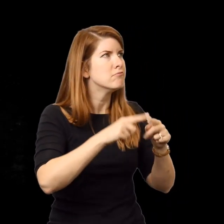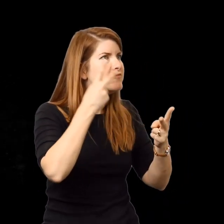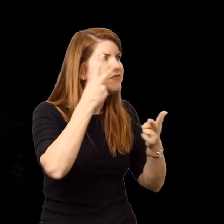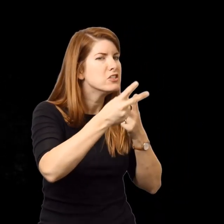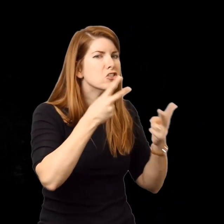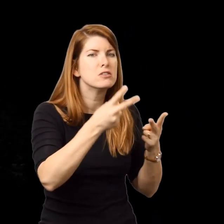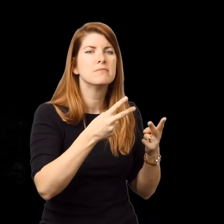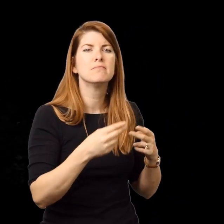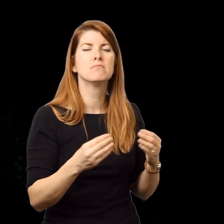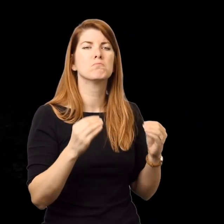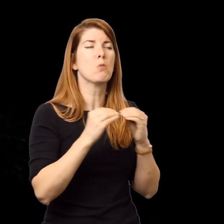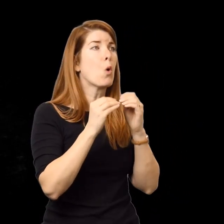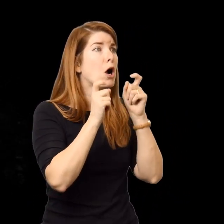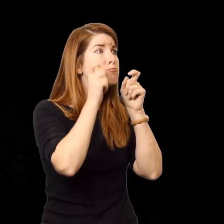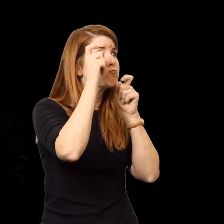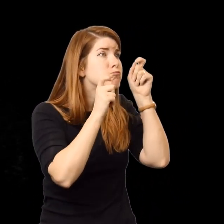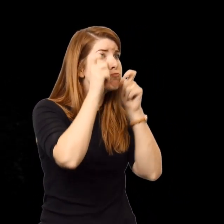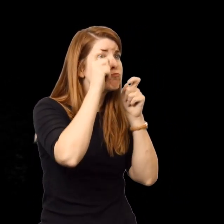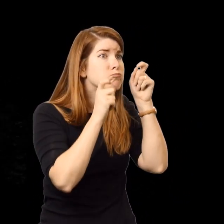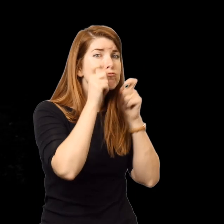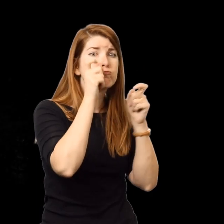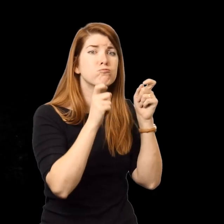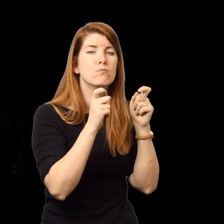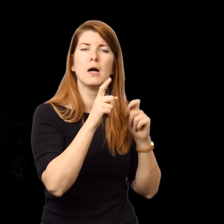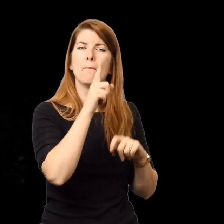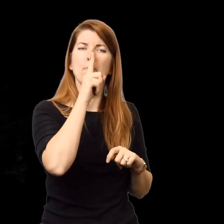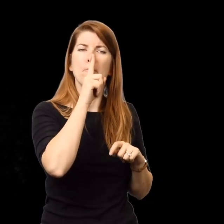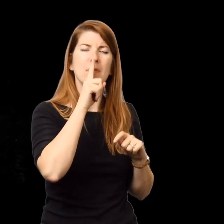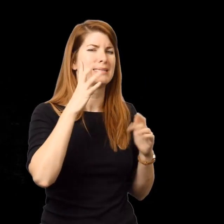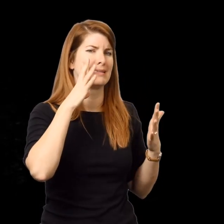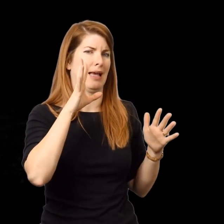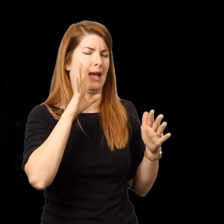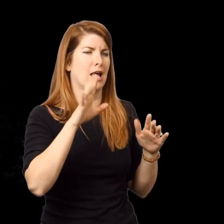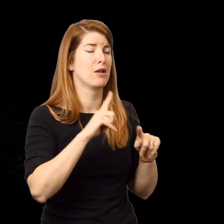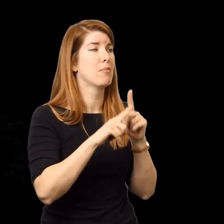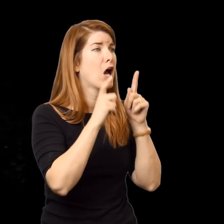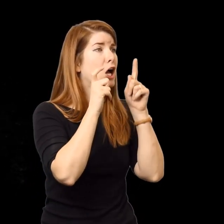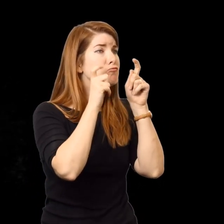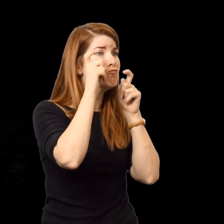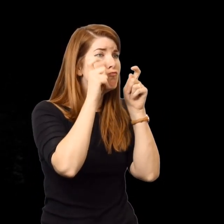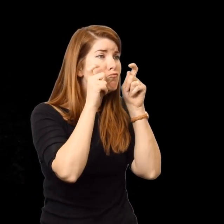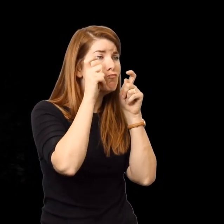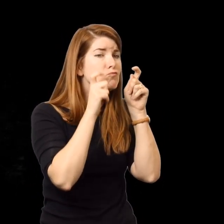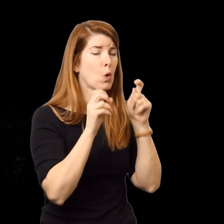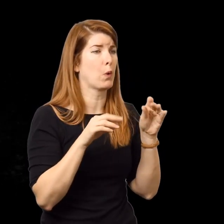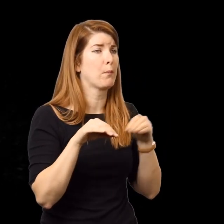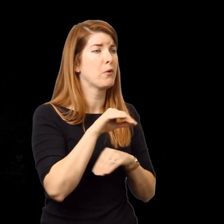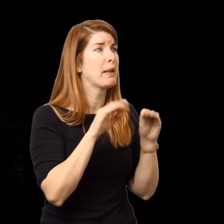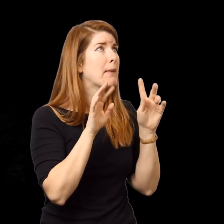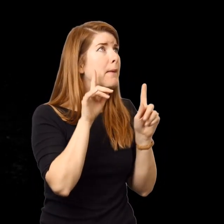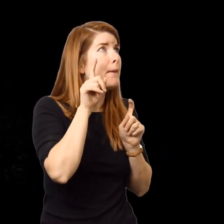that makes more expression less through sound than through facial expressions or movements.